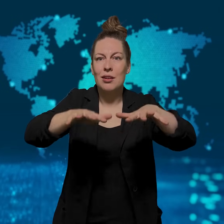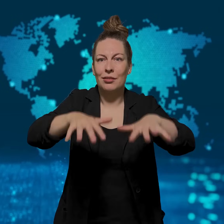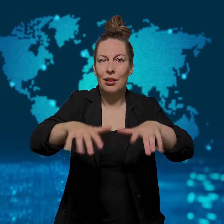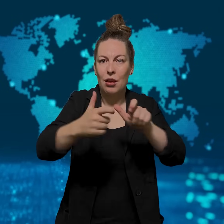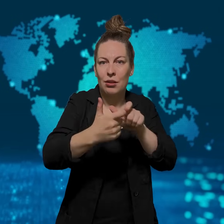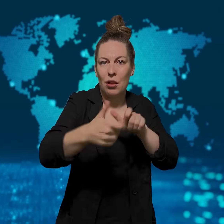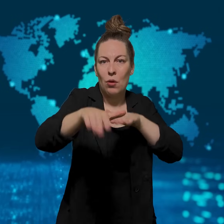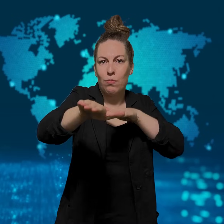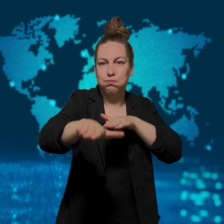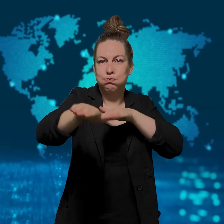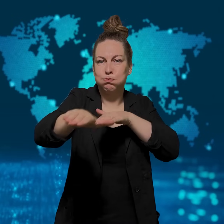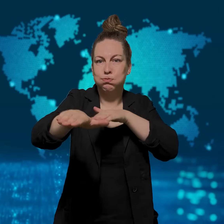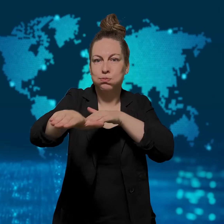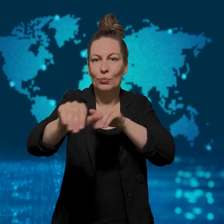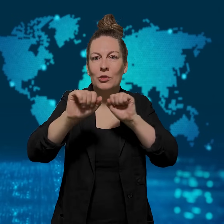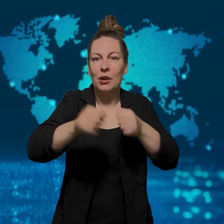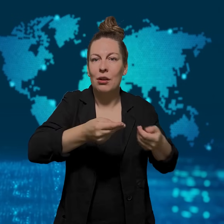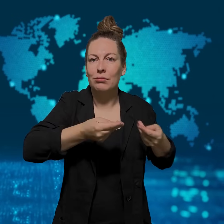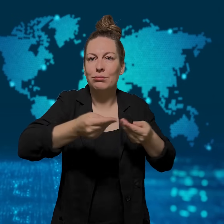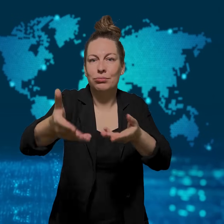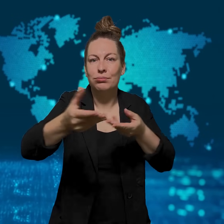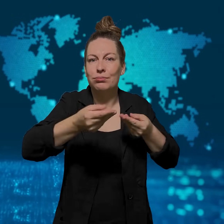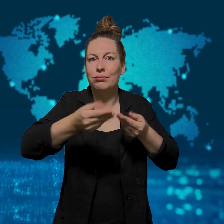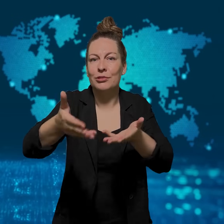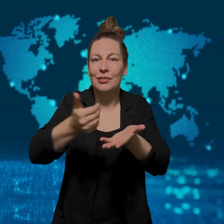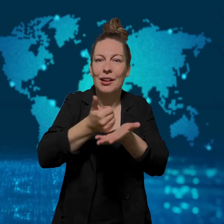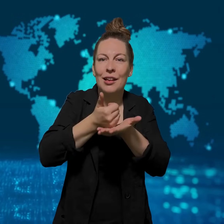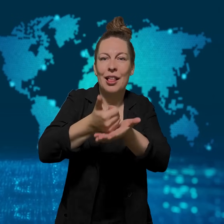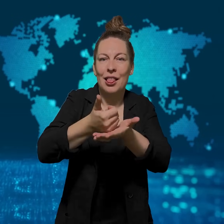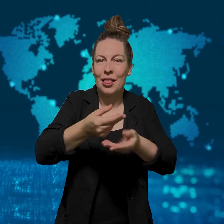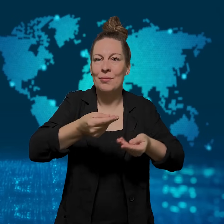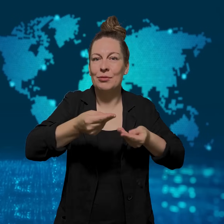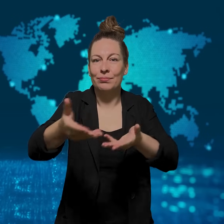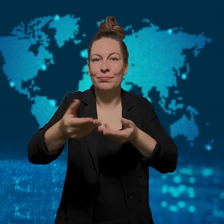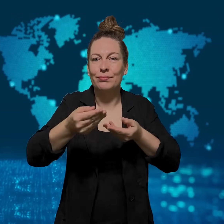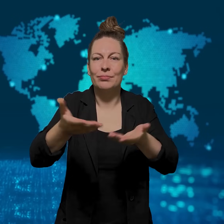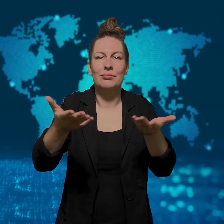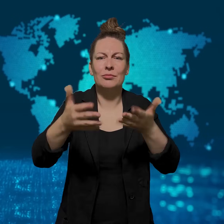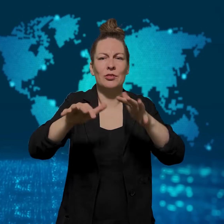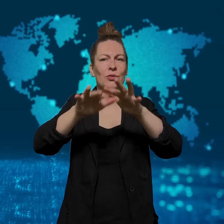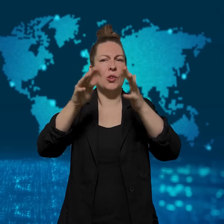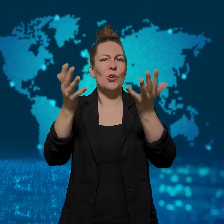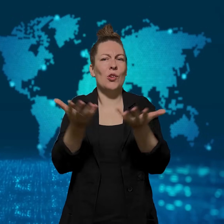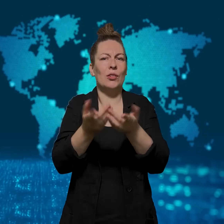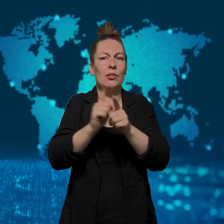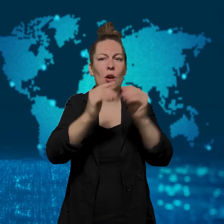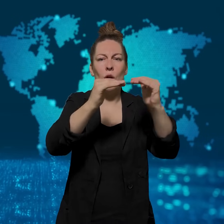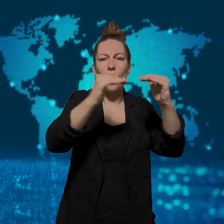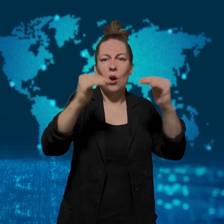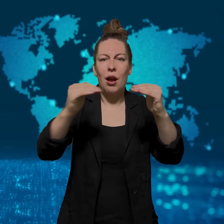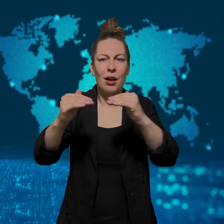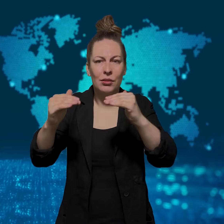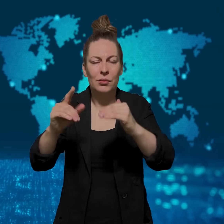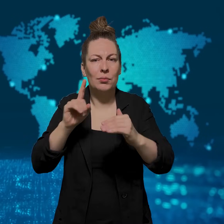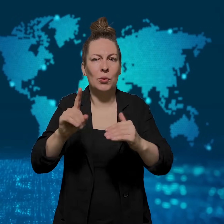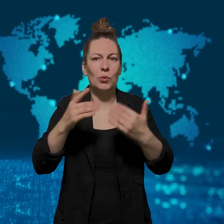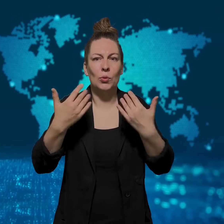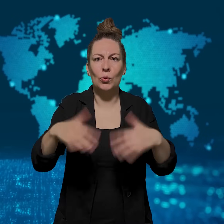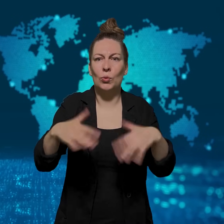the US-built pier to deliver aid, humanitarian organizations have